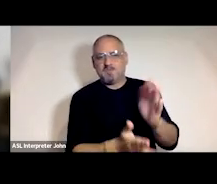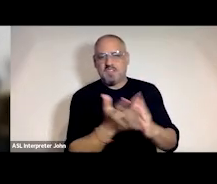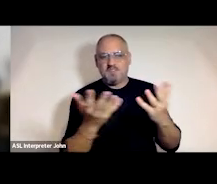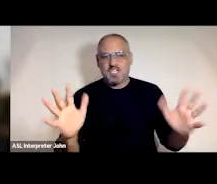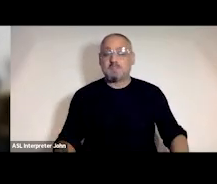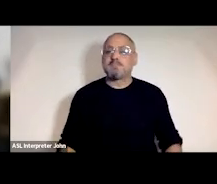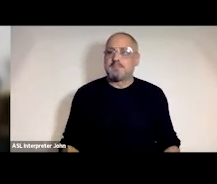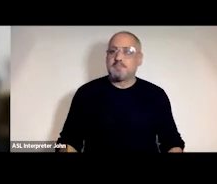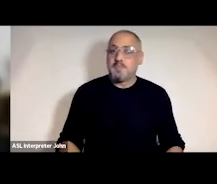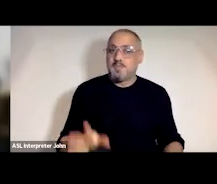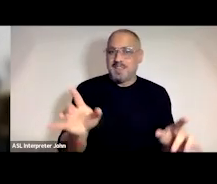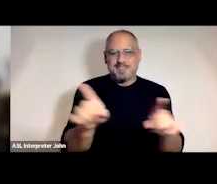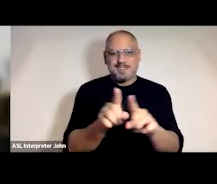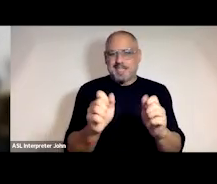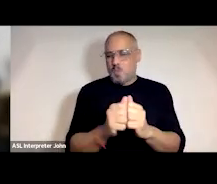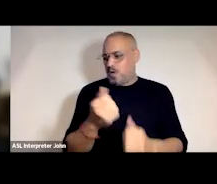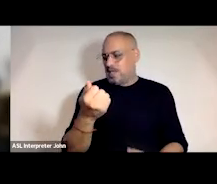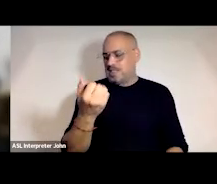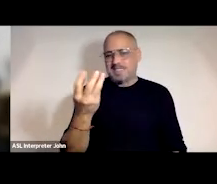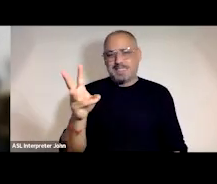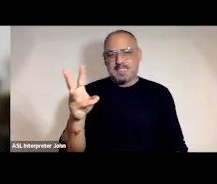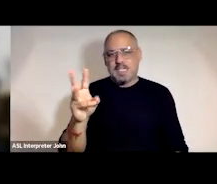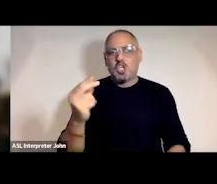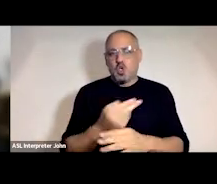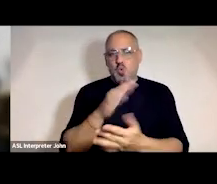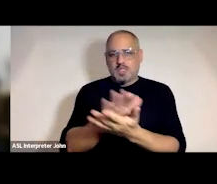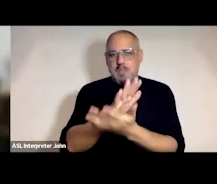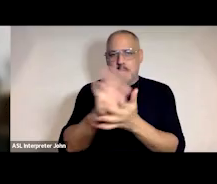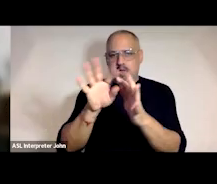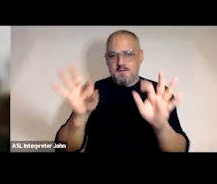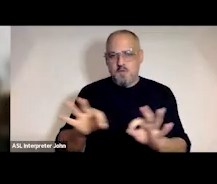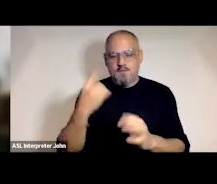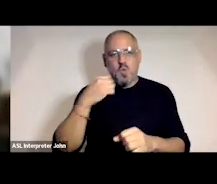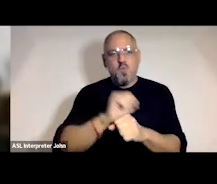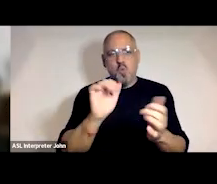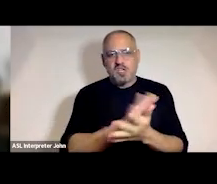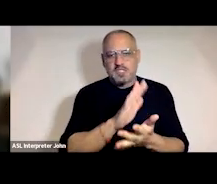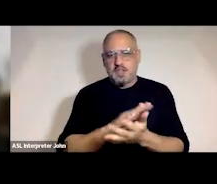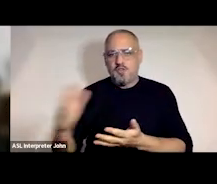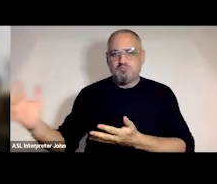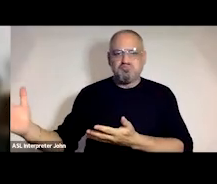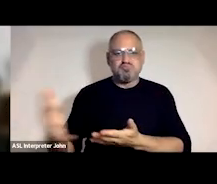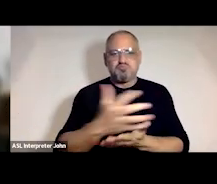But like with the 16, you'll use the paper form as a worksheet to gather the information